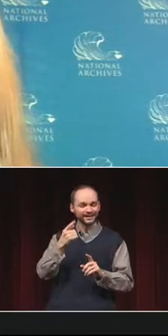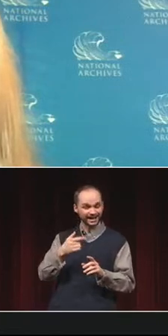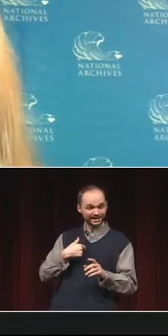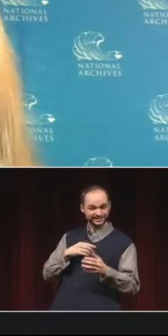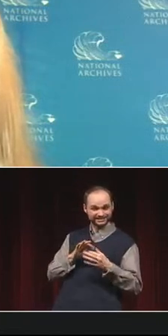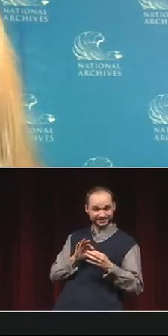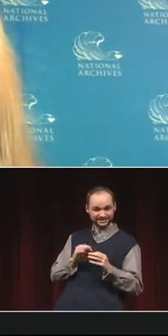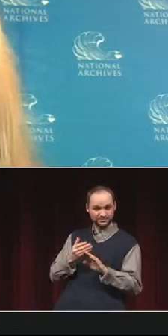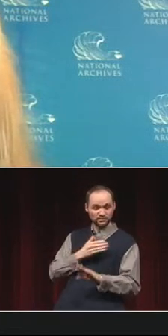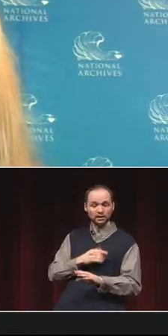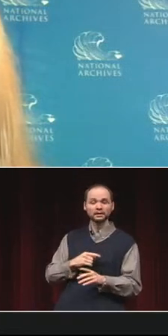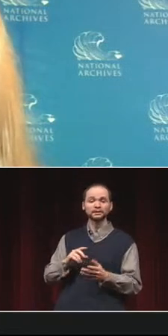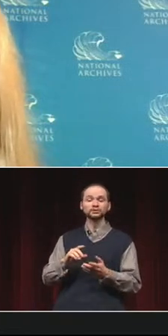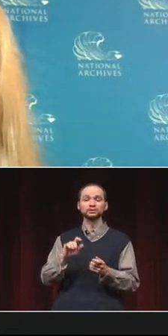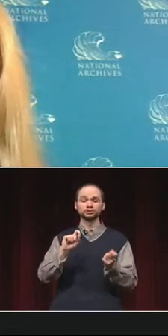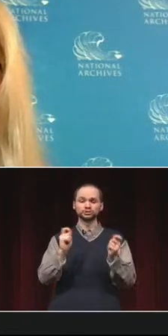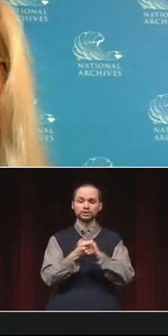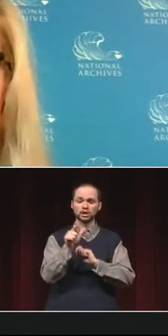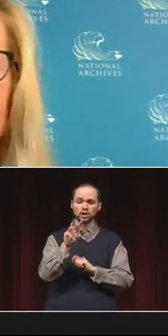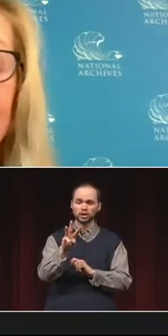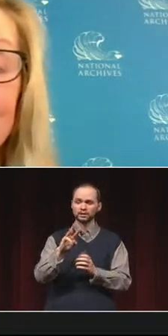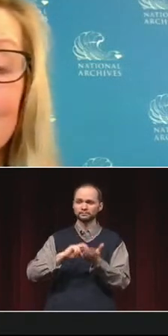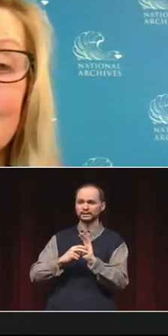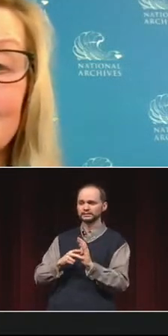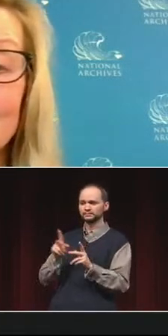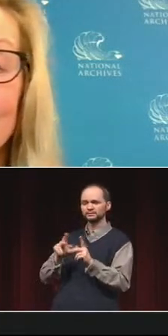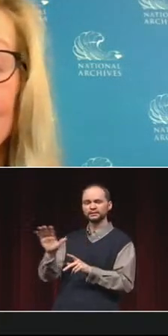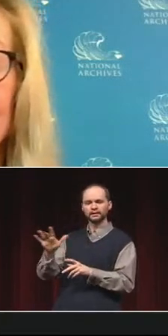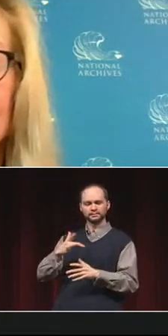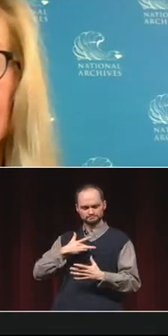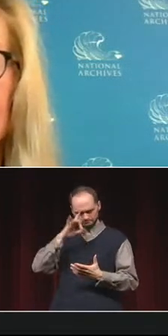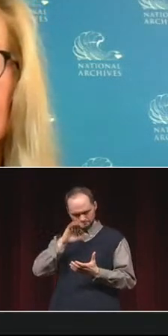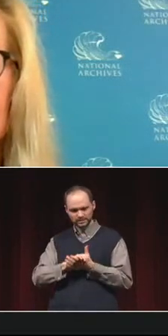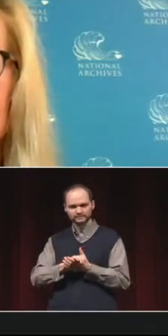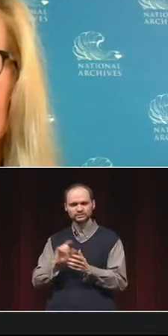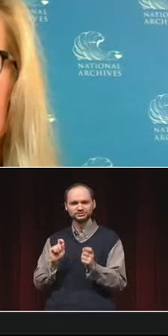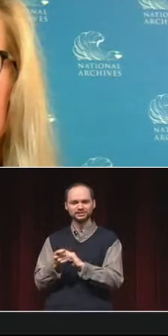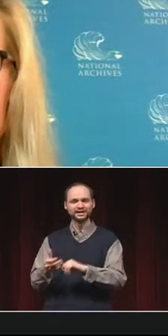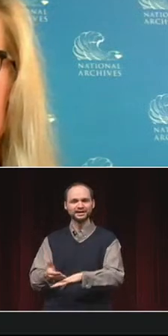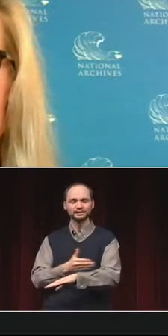the hearts of people. And we still struggled for many years with the civil